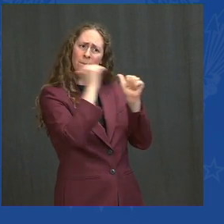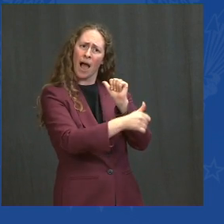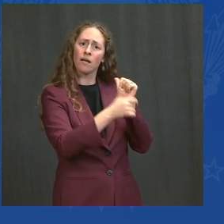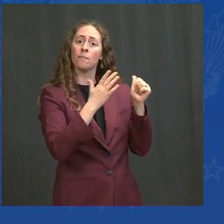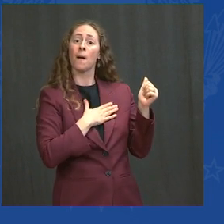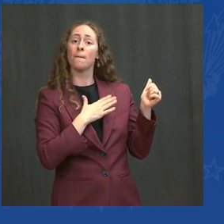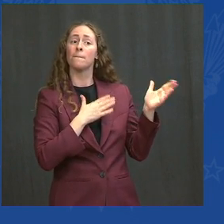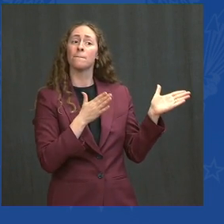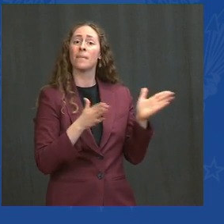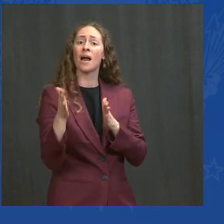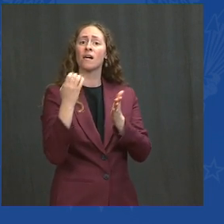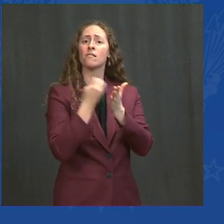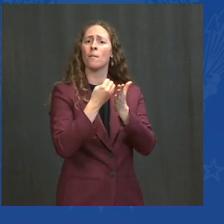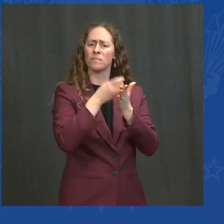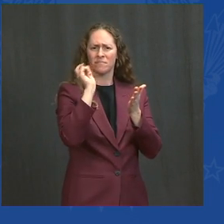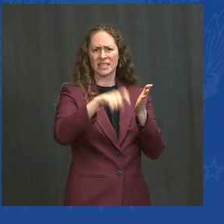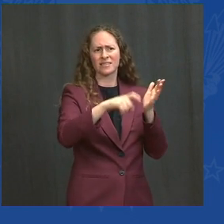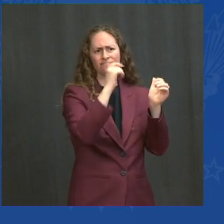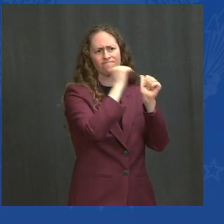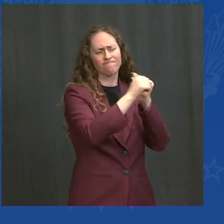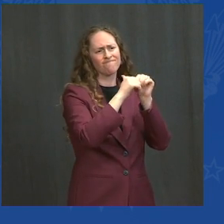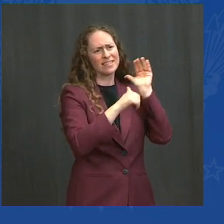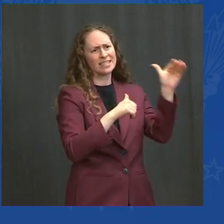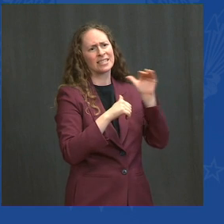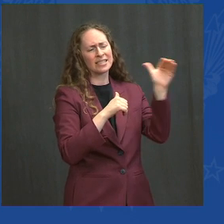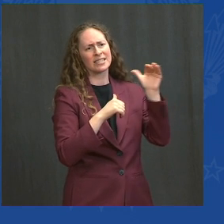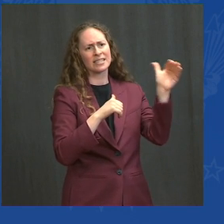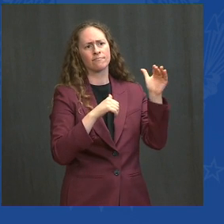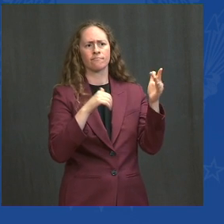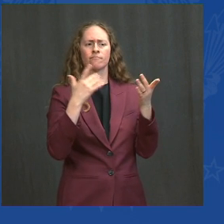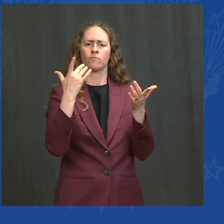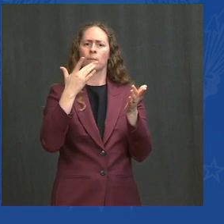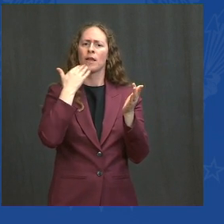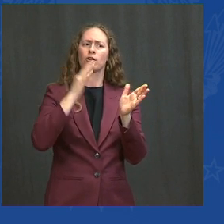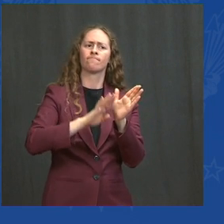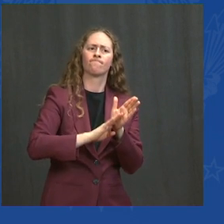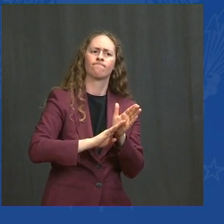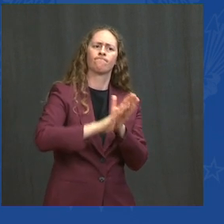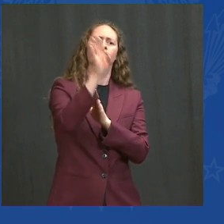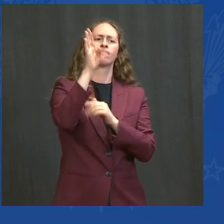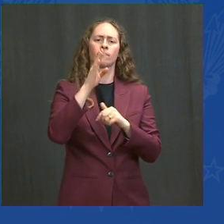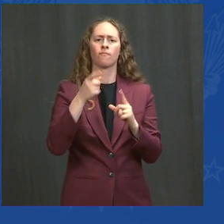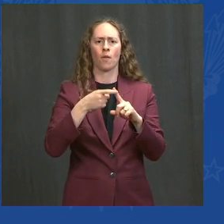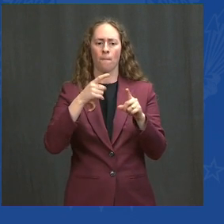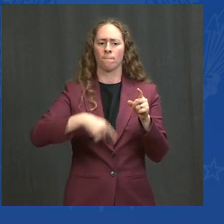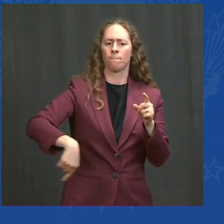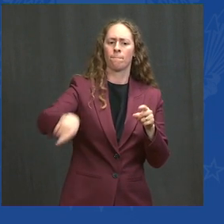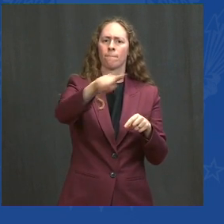so we can keep building an economy from the bottom up and the middle out. As we bring home key parts of my American Jobs Plan,